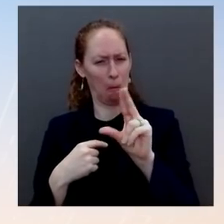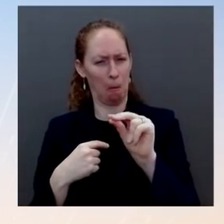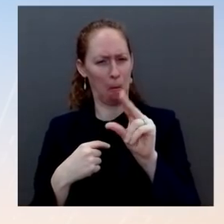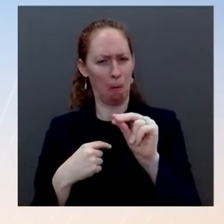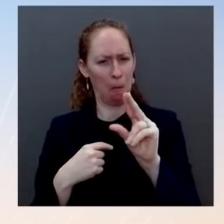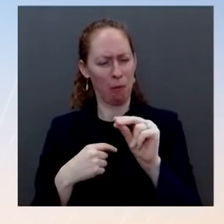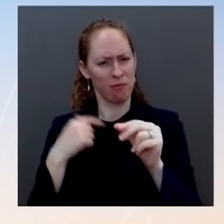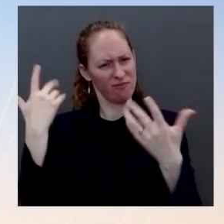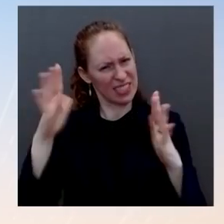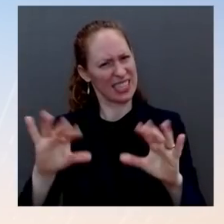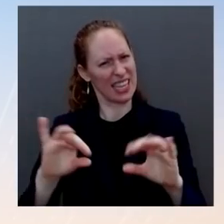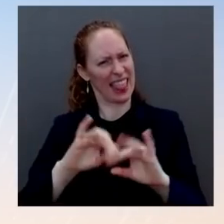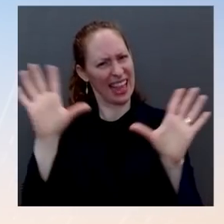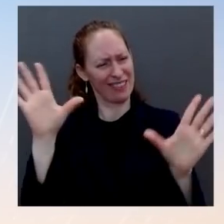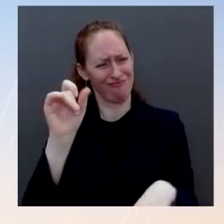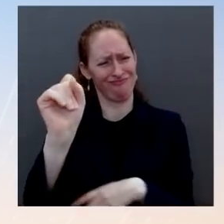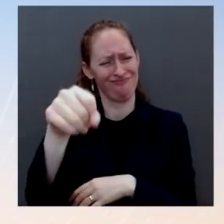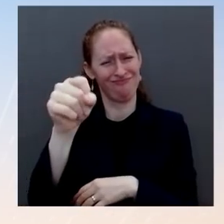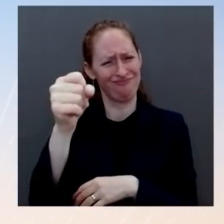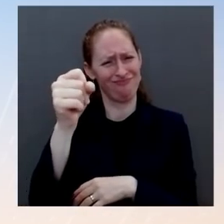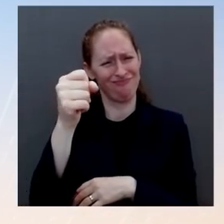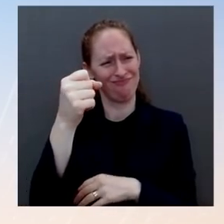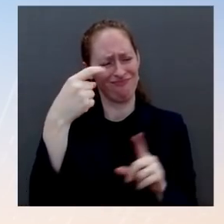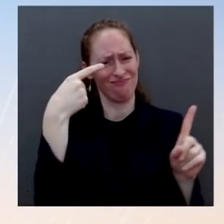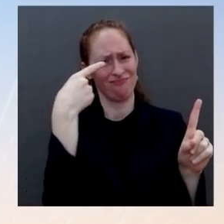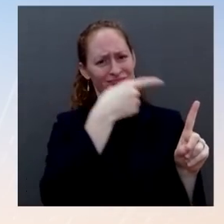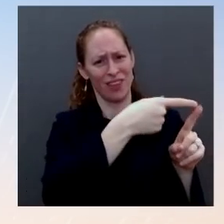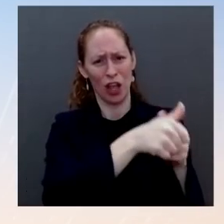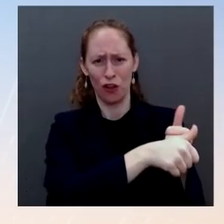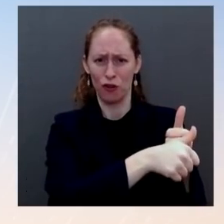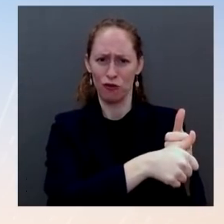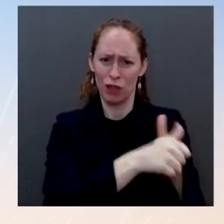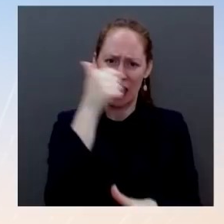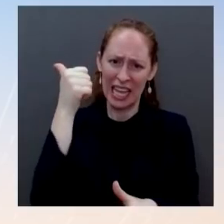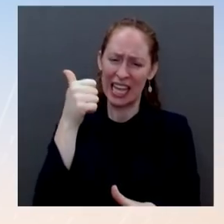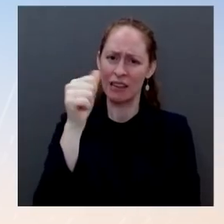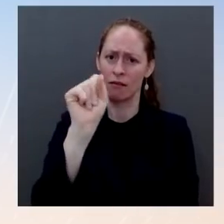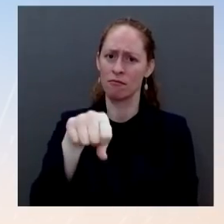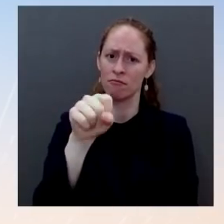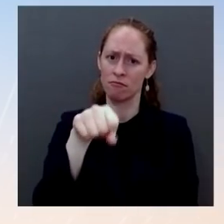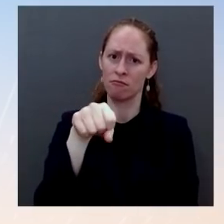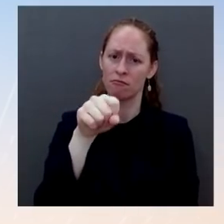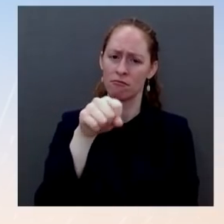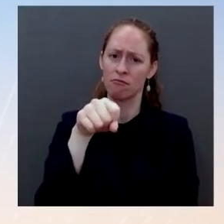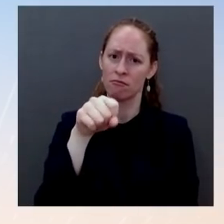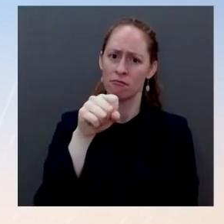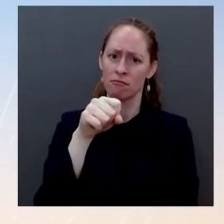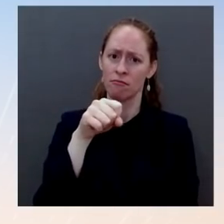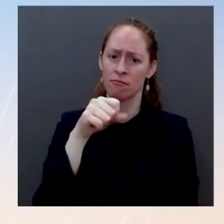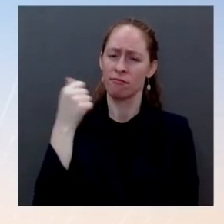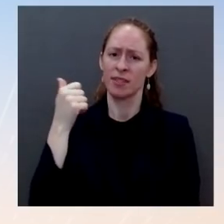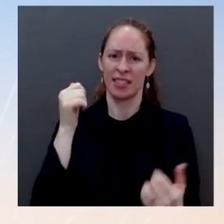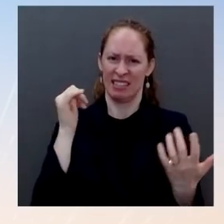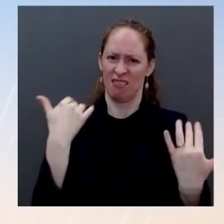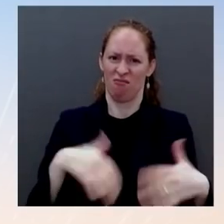and that was a root reason why President Biden ran for office. I would say, in terms of looking forward,